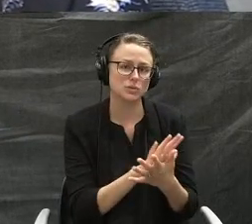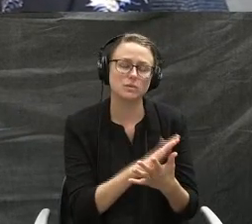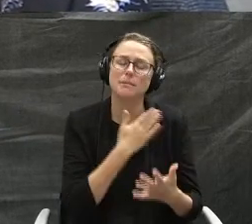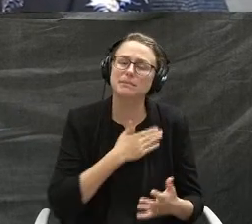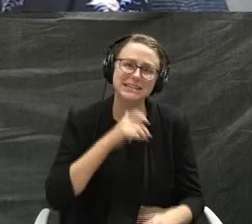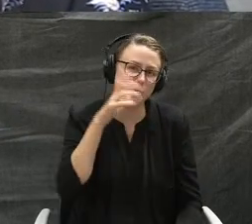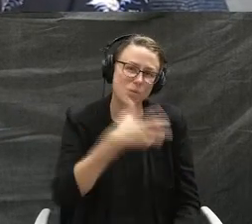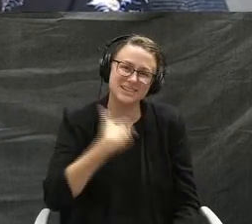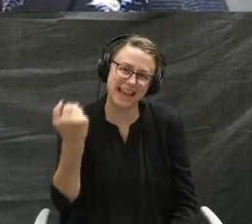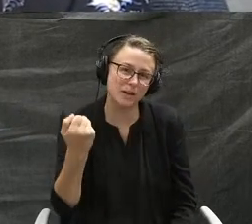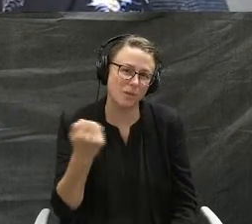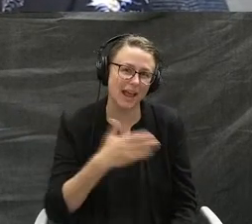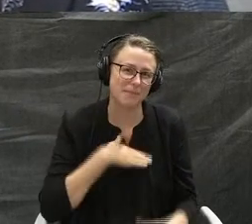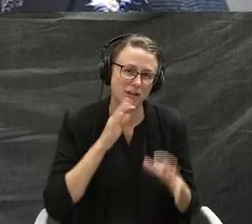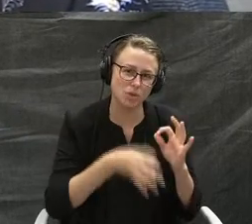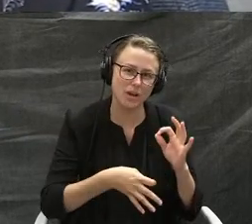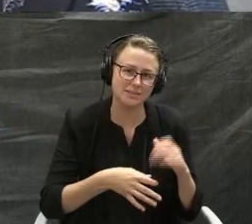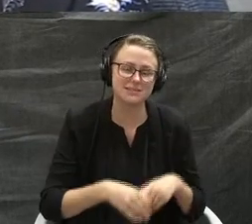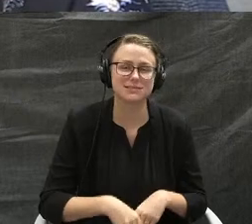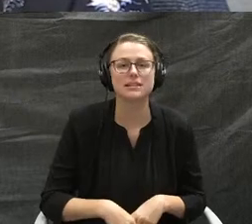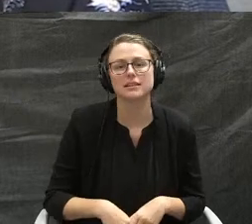away from us. Thank you for your time and consideration.